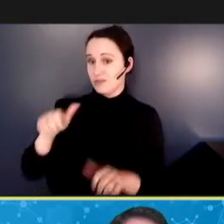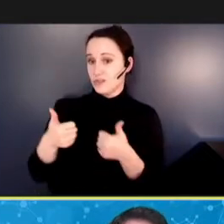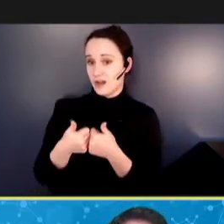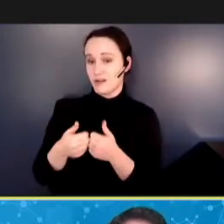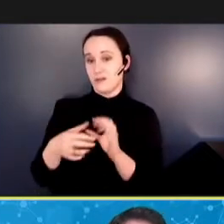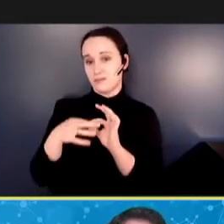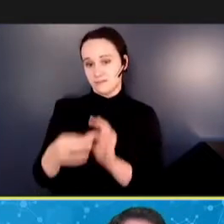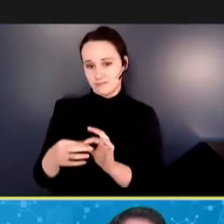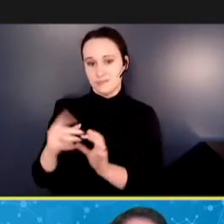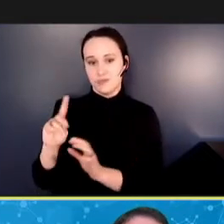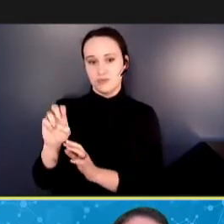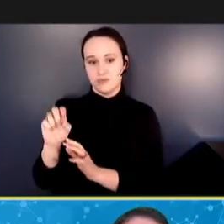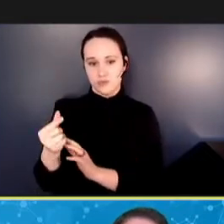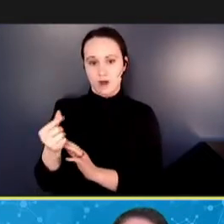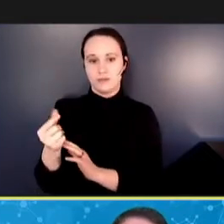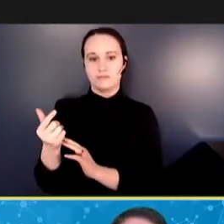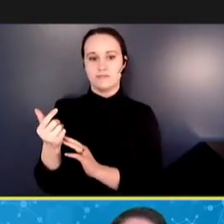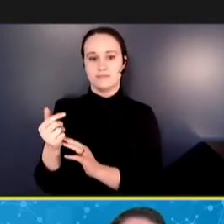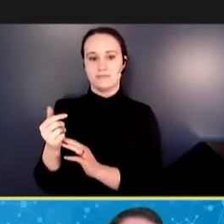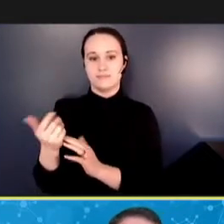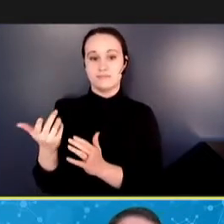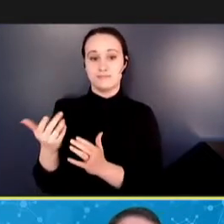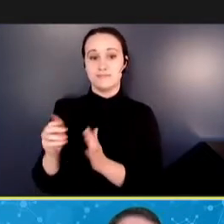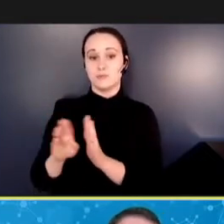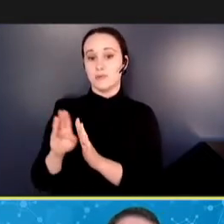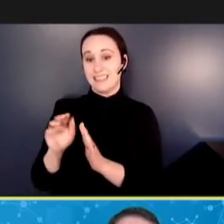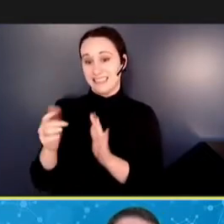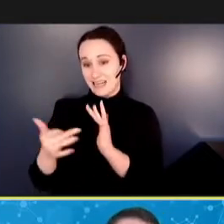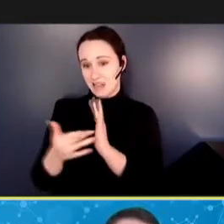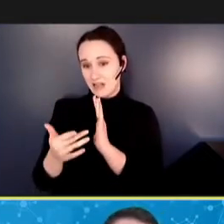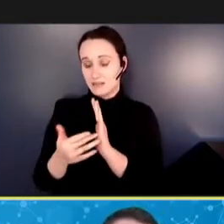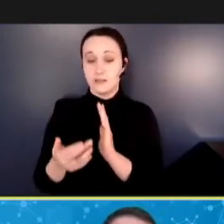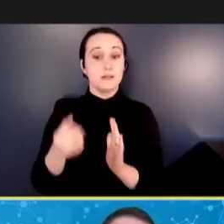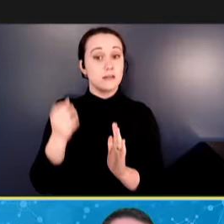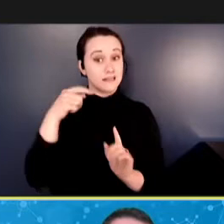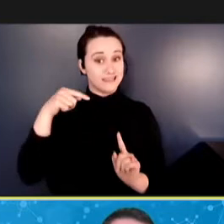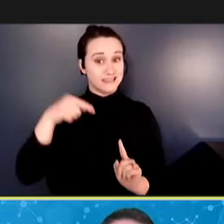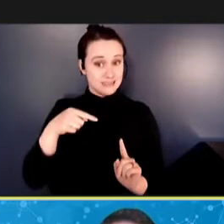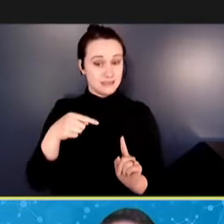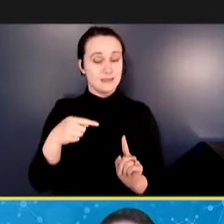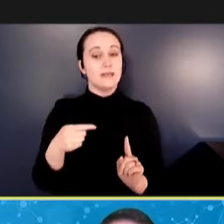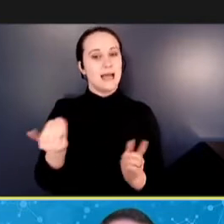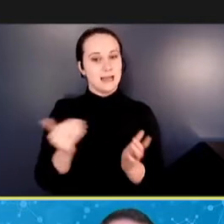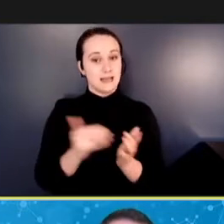Fundamentally, as with any data-driven technology, it's only as good as the data that goes in. This